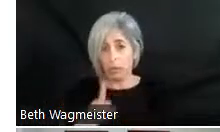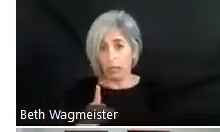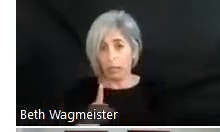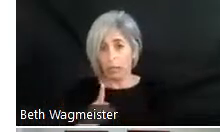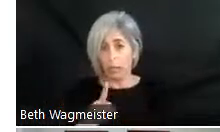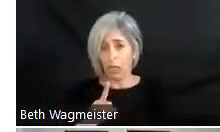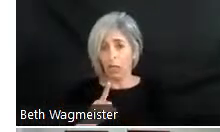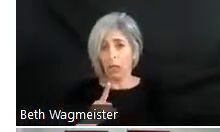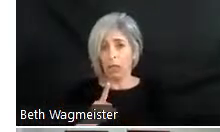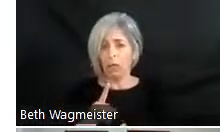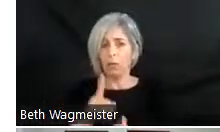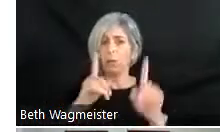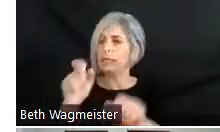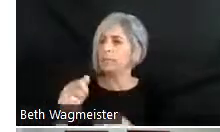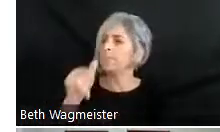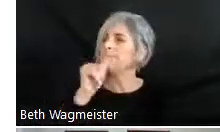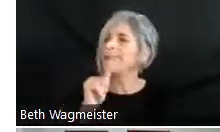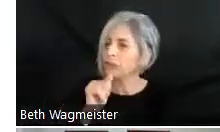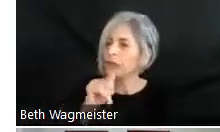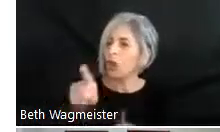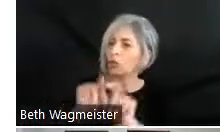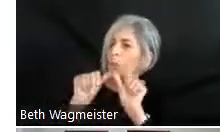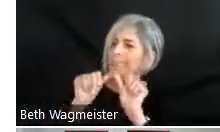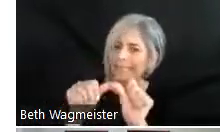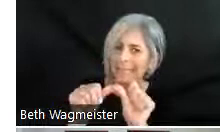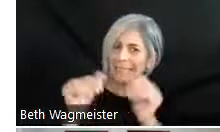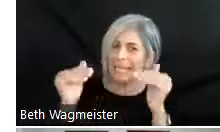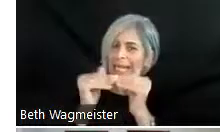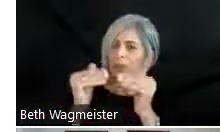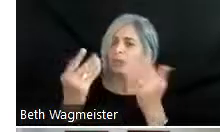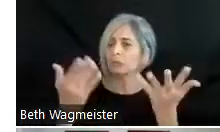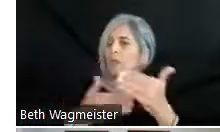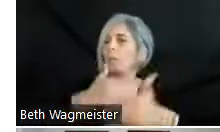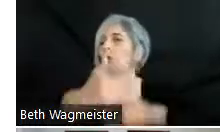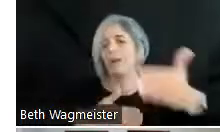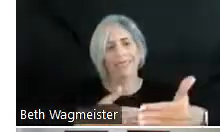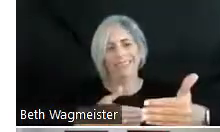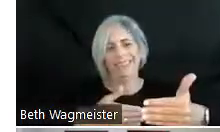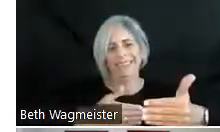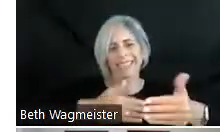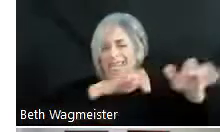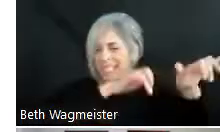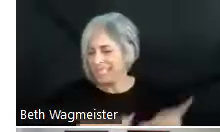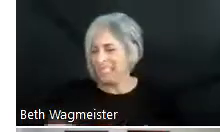about is patience plus persistence equals progress. This is the same argument as diet